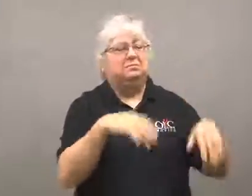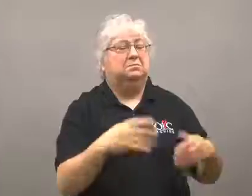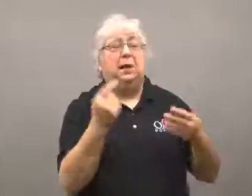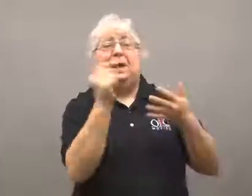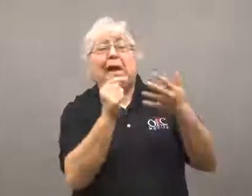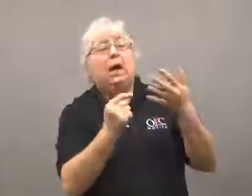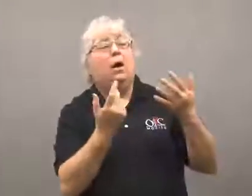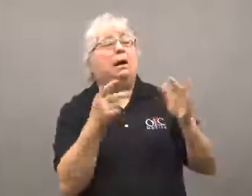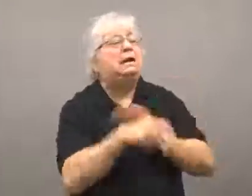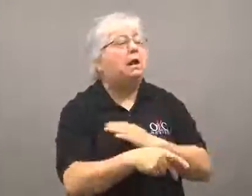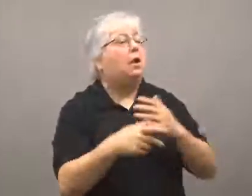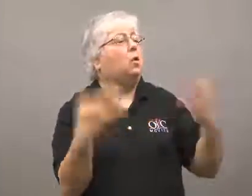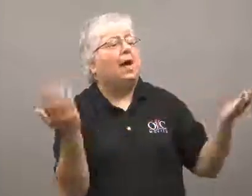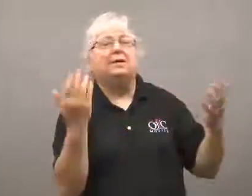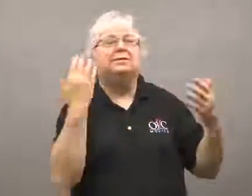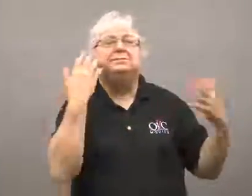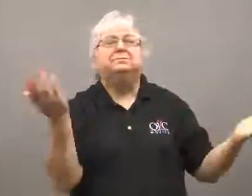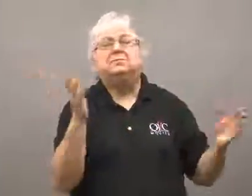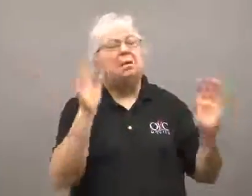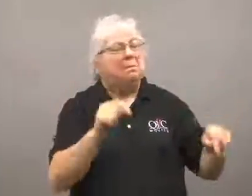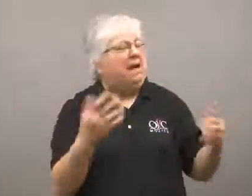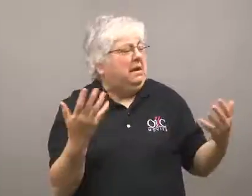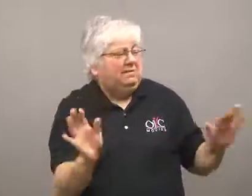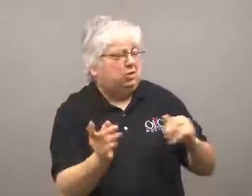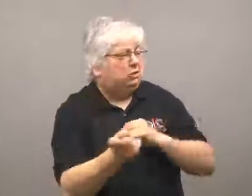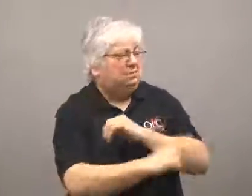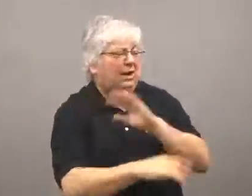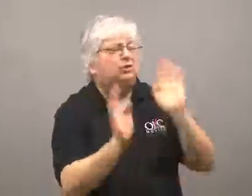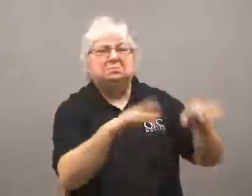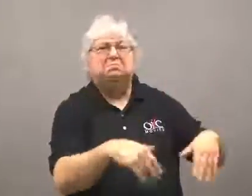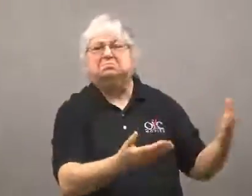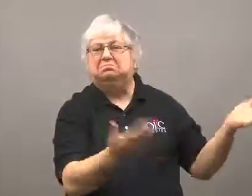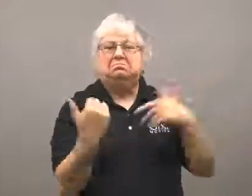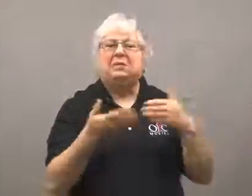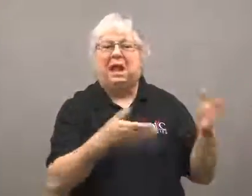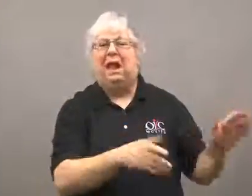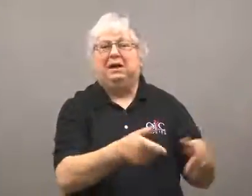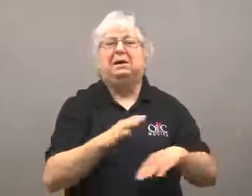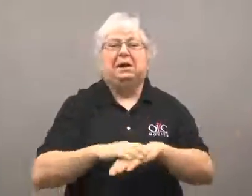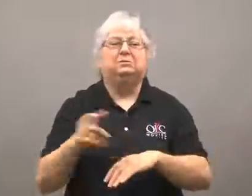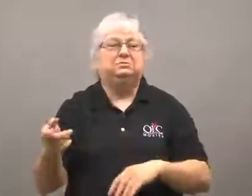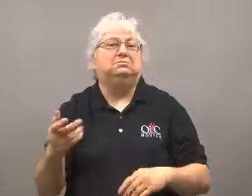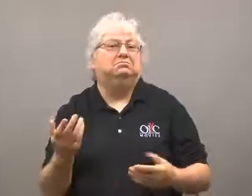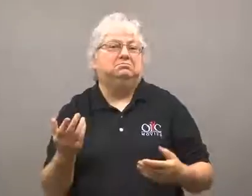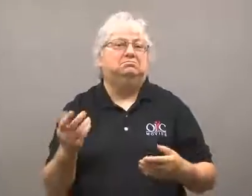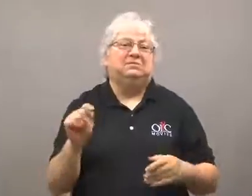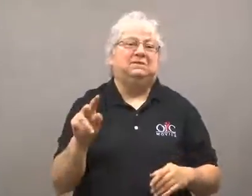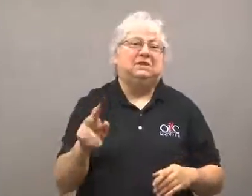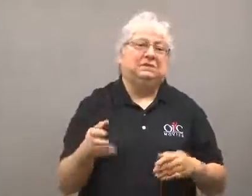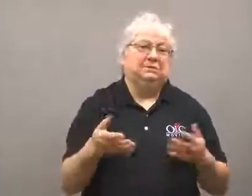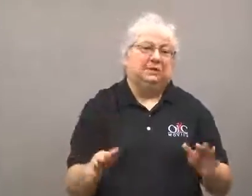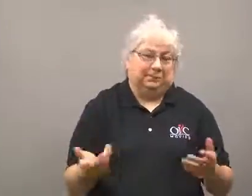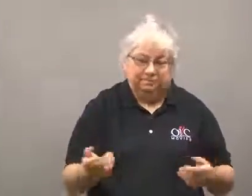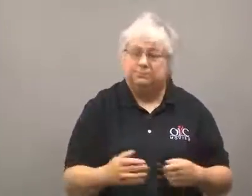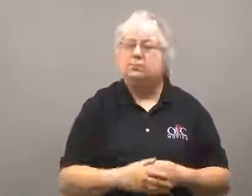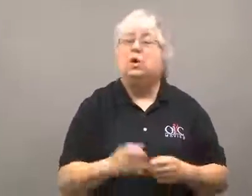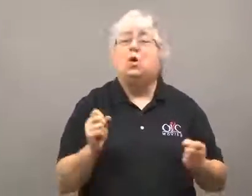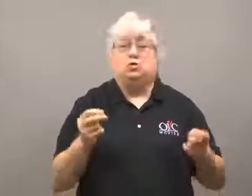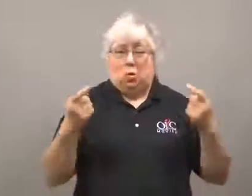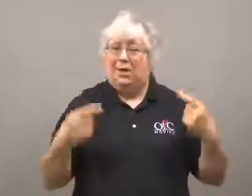and decided to let him on the show without knowing any details.